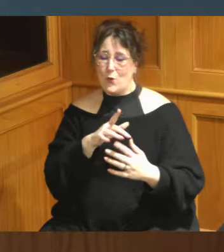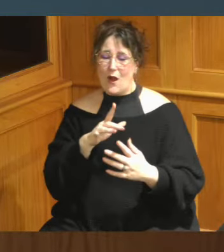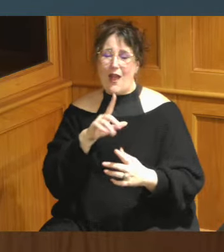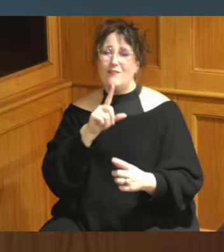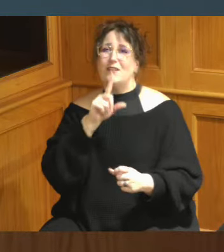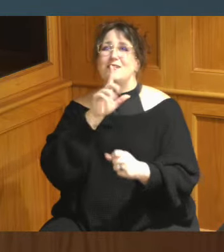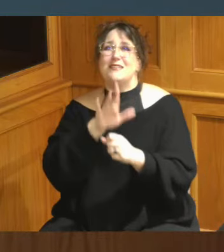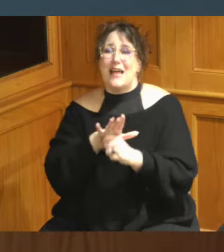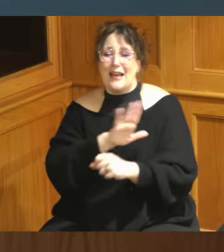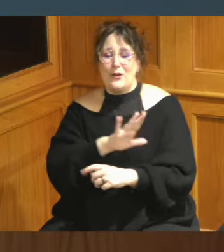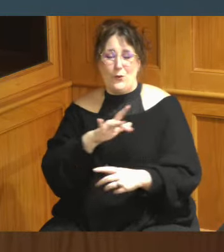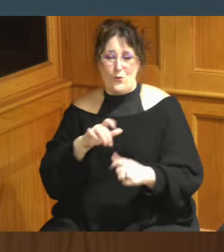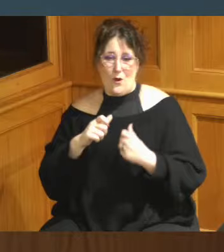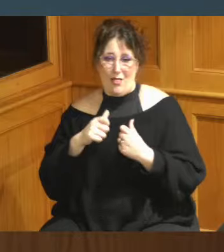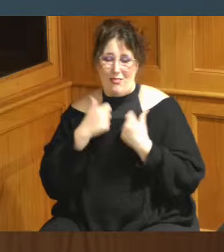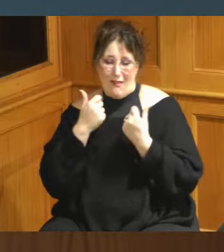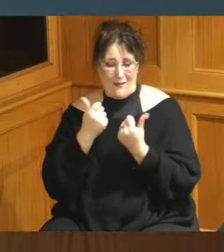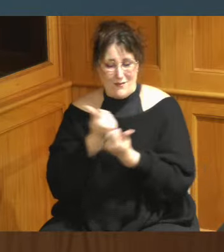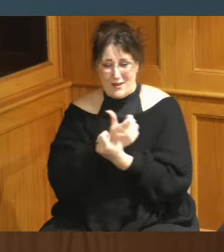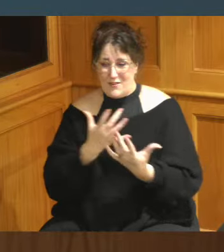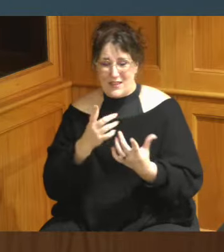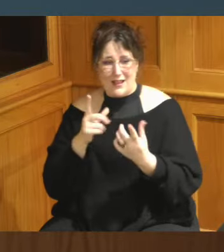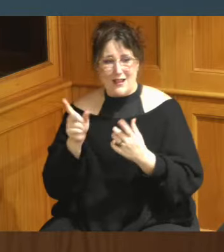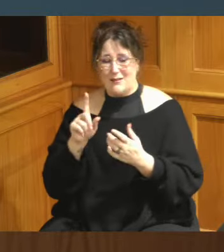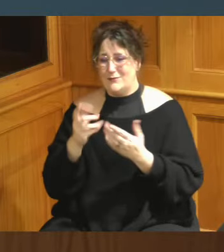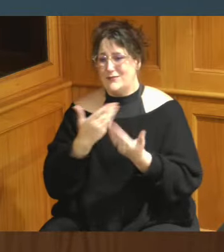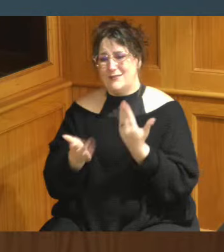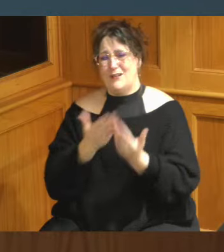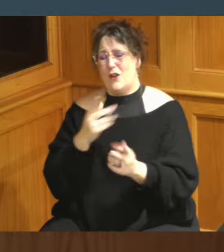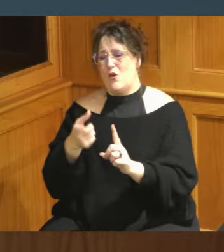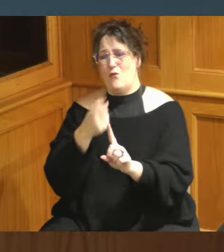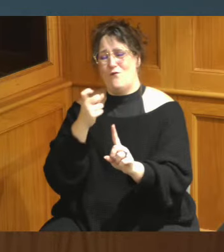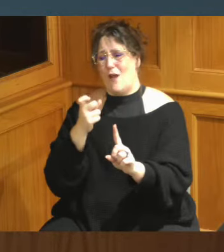everybody in the community, no matter where they come from, and and making sure that people have